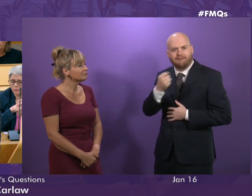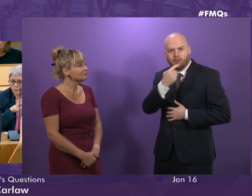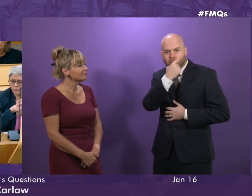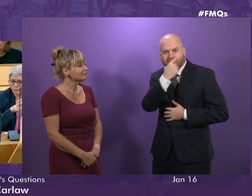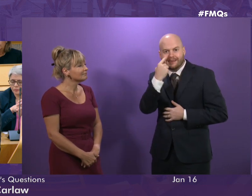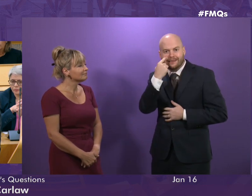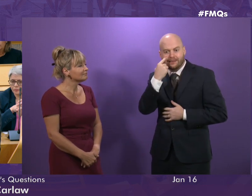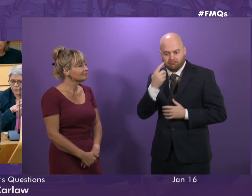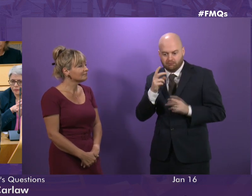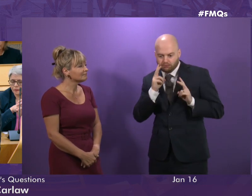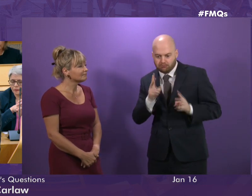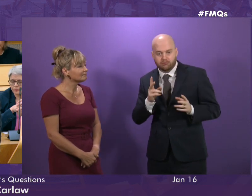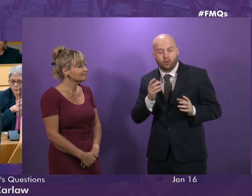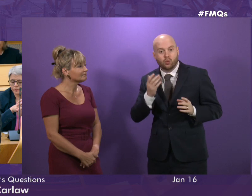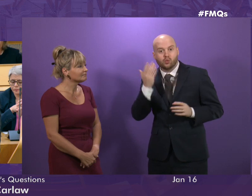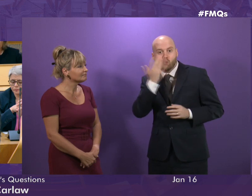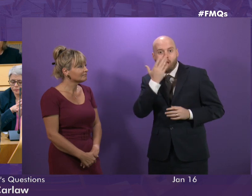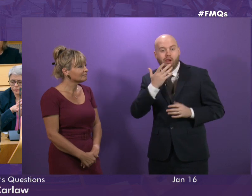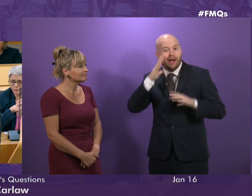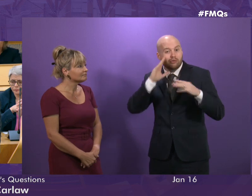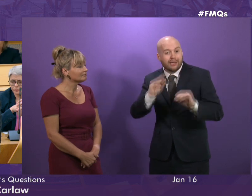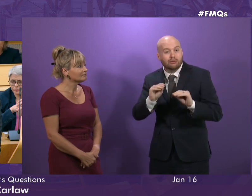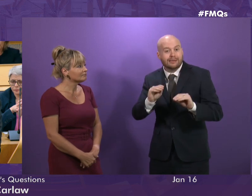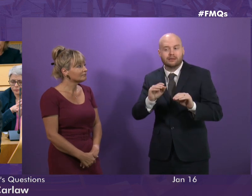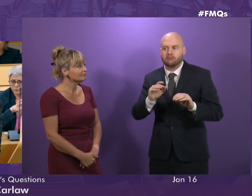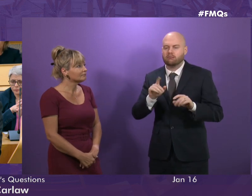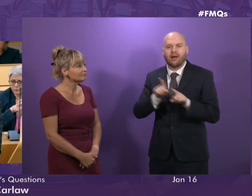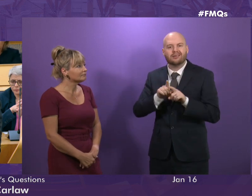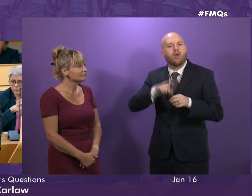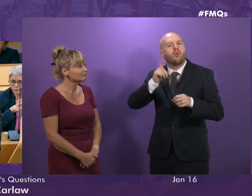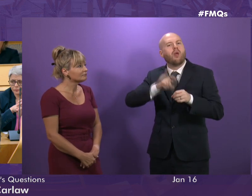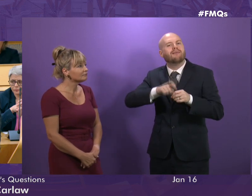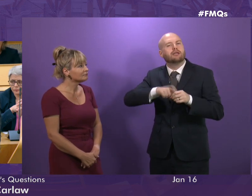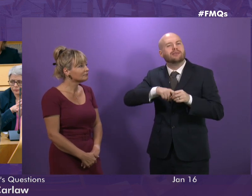Scotland’s school education and the qualifications structure that challenge her Government’s